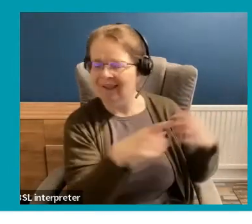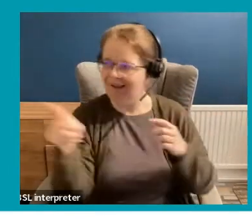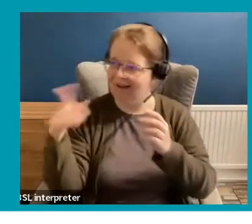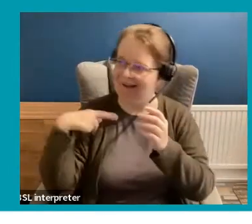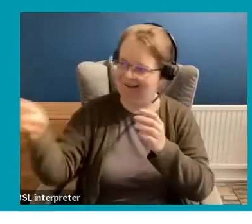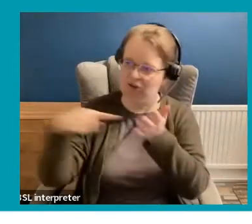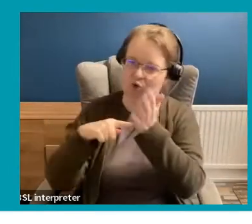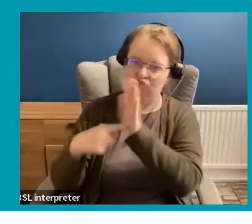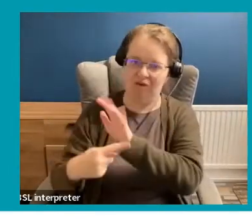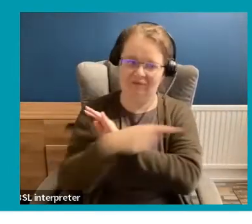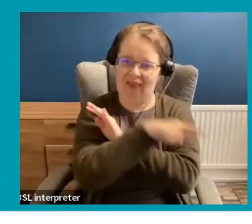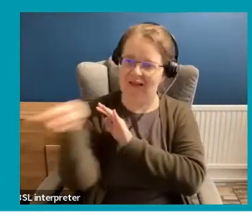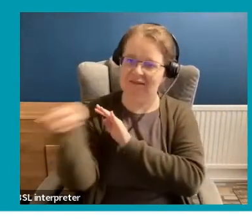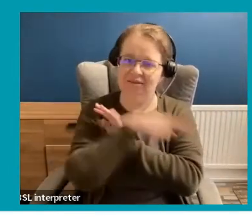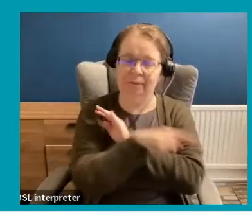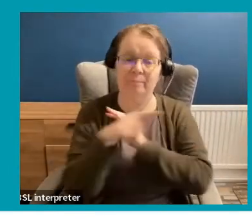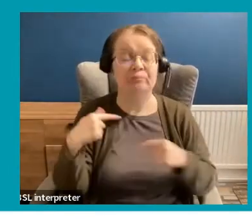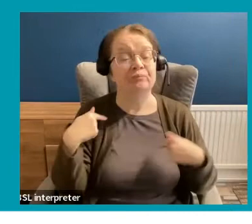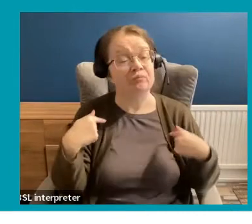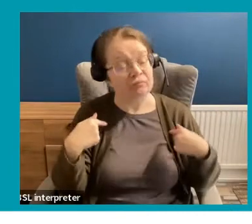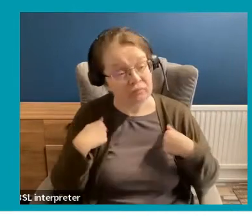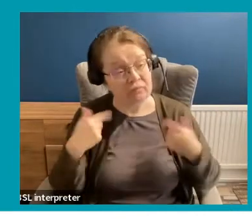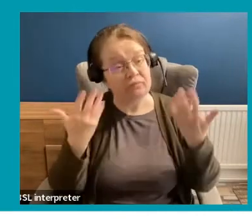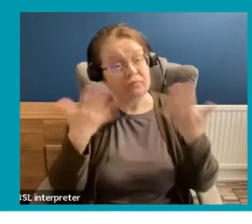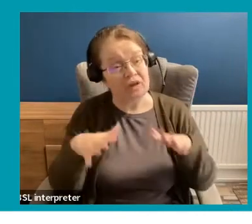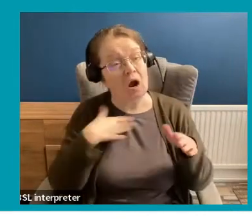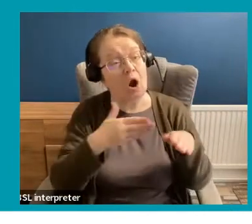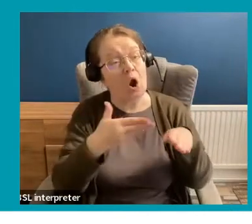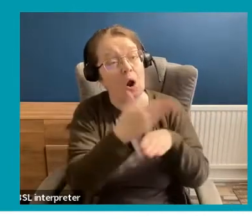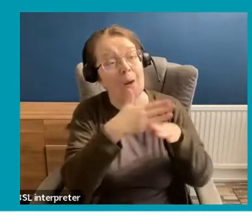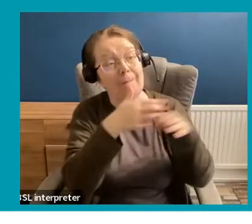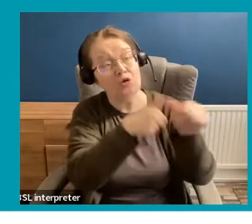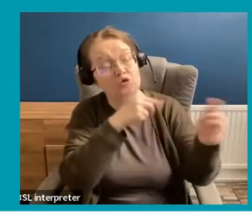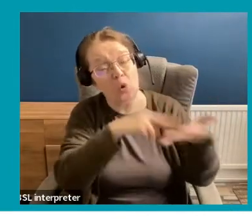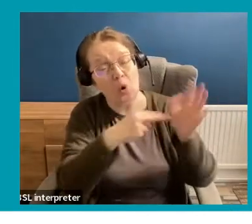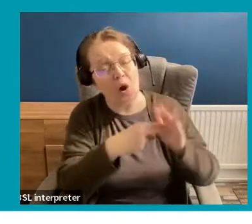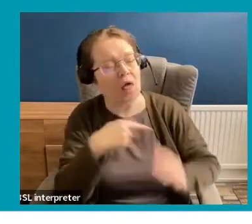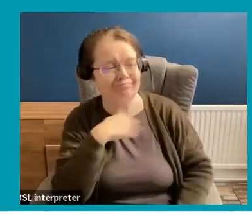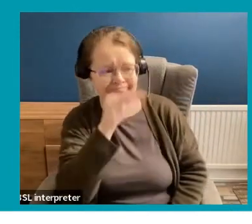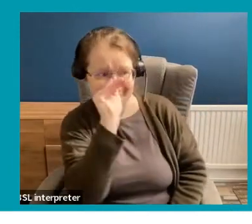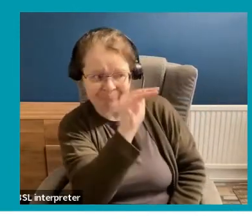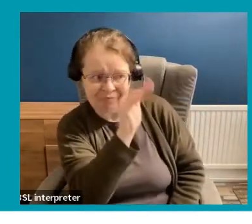But even now when I talk to a lot of commercial organizations I remind them that some But also, they have that procurement and supply chain channels, as well.